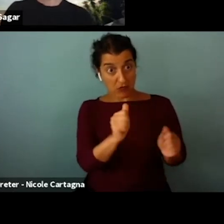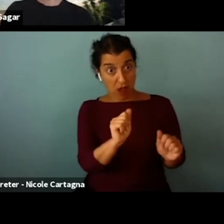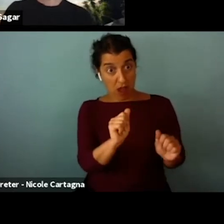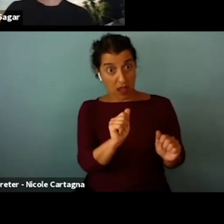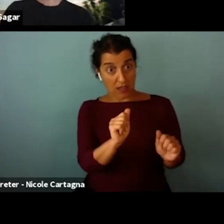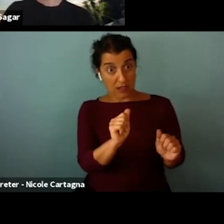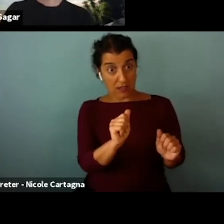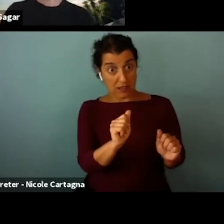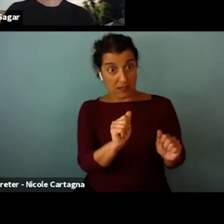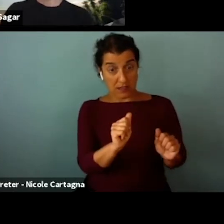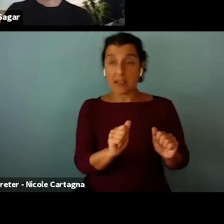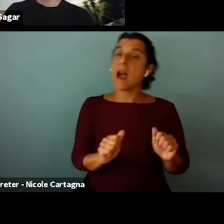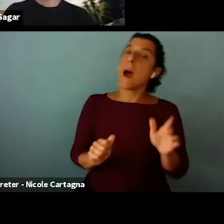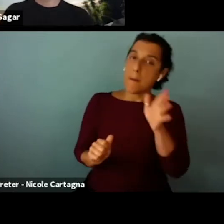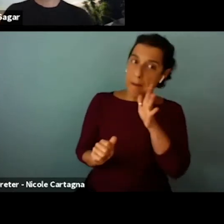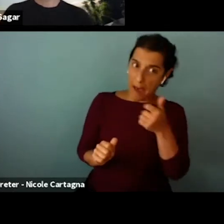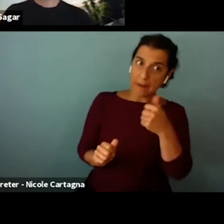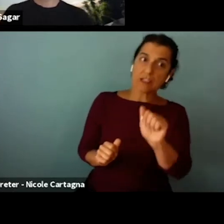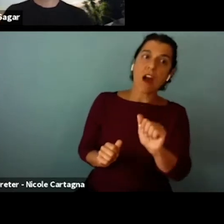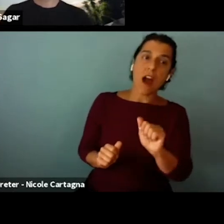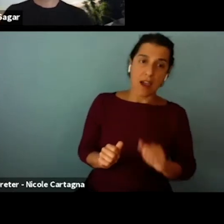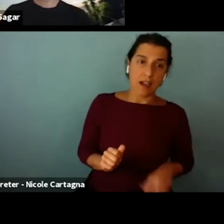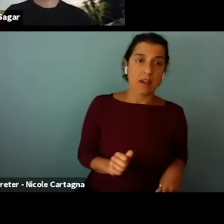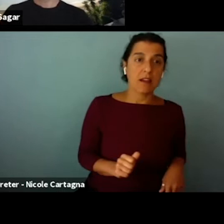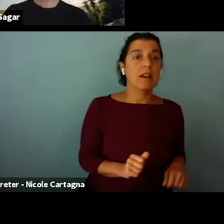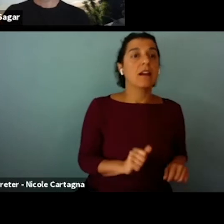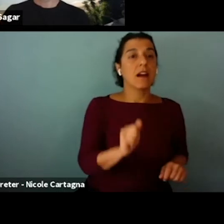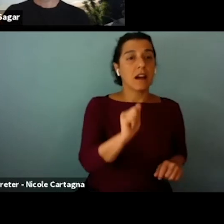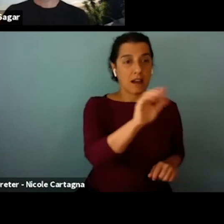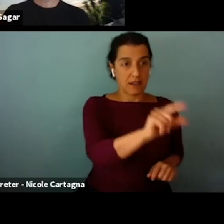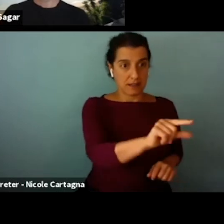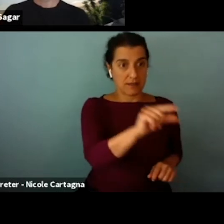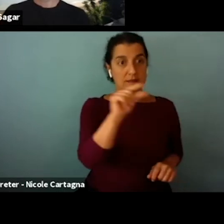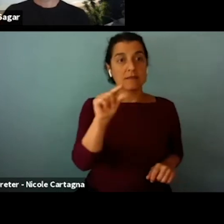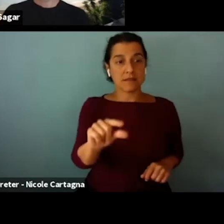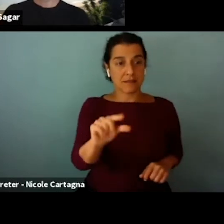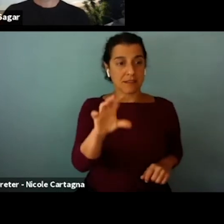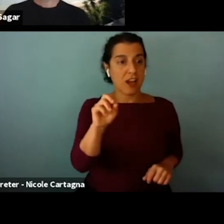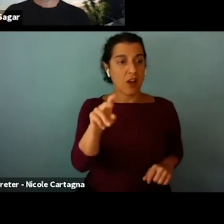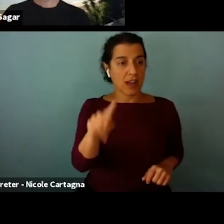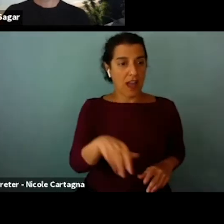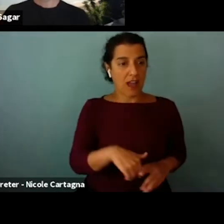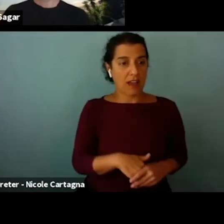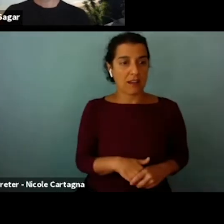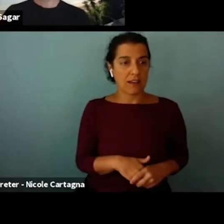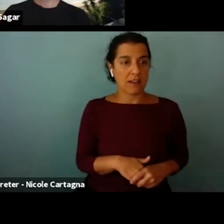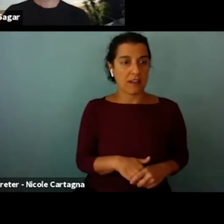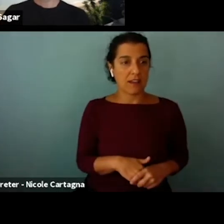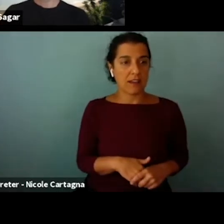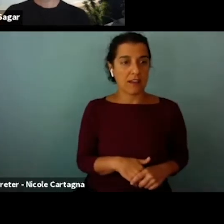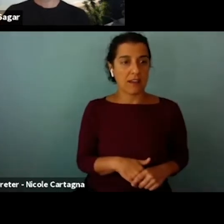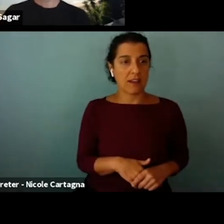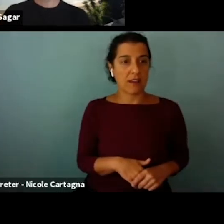yeah there you go one little okay andy's turn what are you gonna move should we move the dock